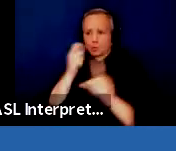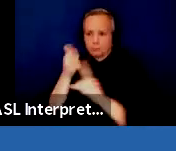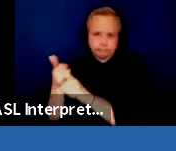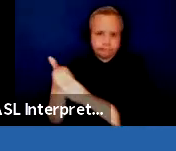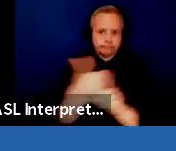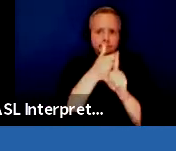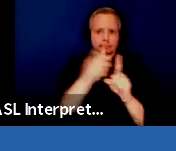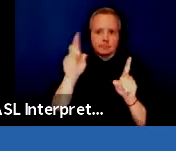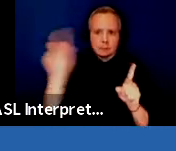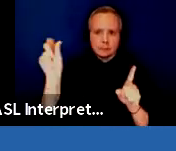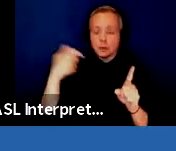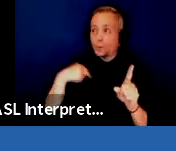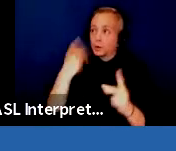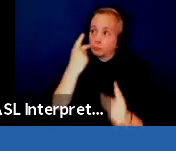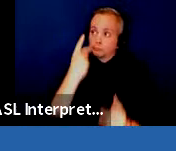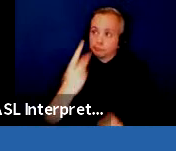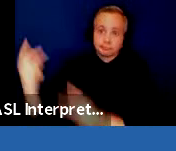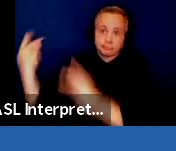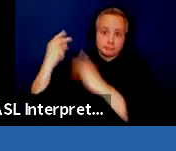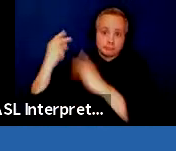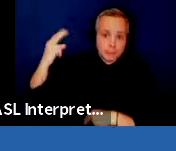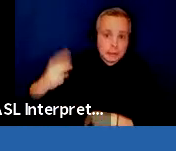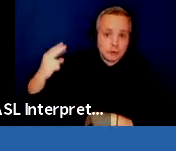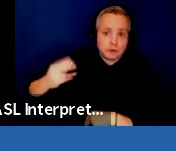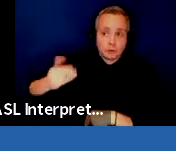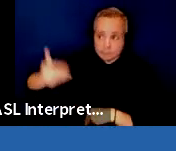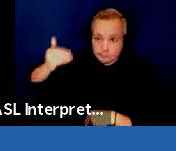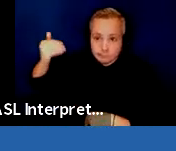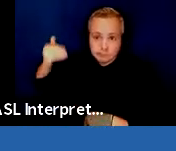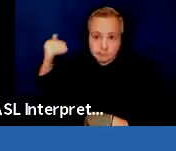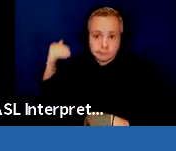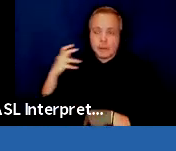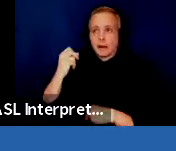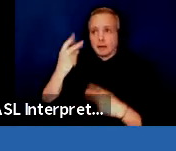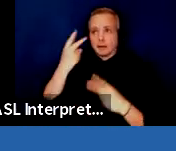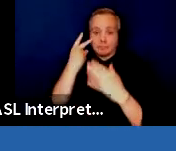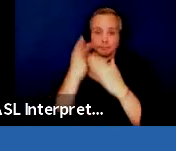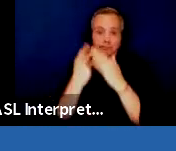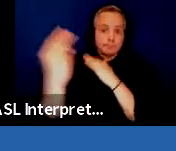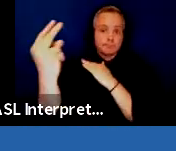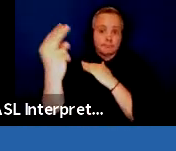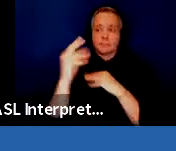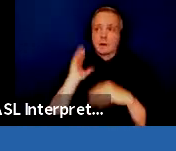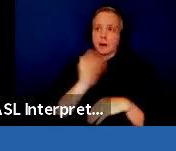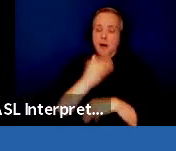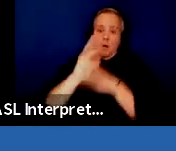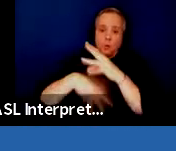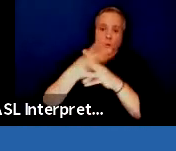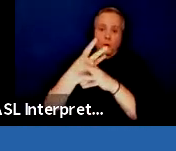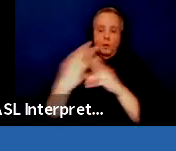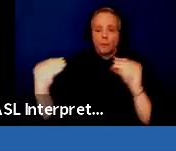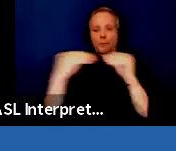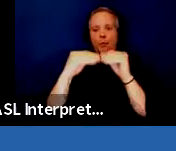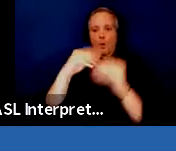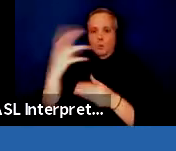PAST, AND LOOK FORWARD TO HOW WE CAN ALL MAKE A DIFFERENCE IN BUILDING A WORLD THAT IS MORE INCLUSIVE AND ACCESSIBLE.